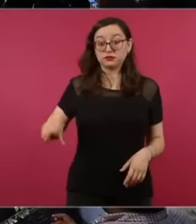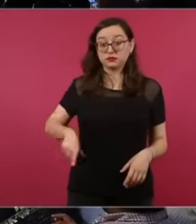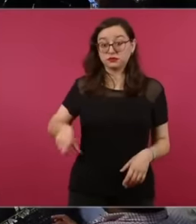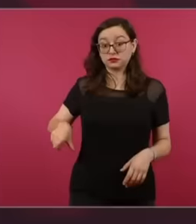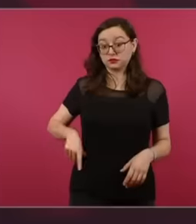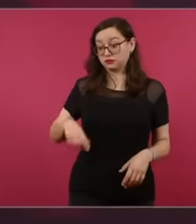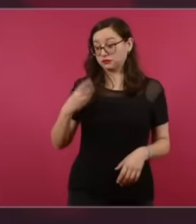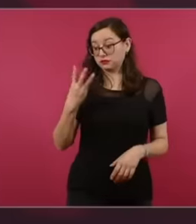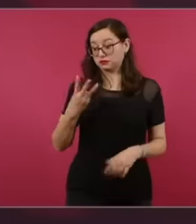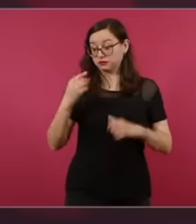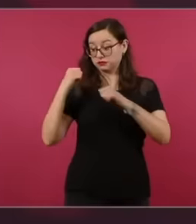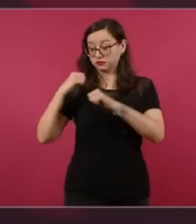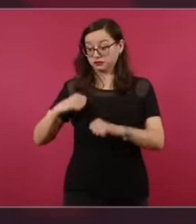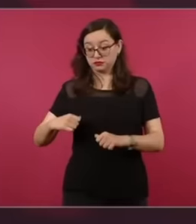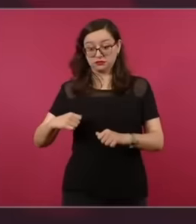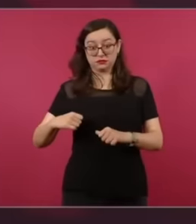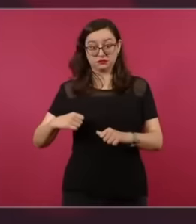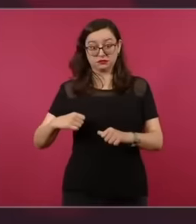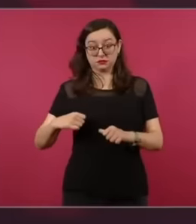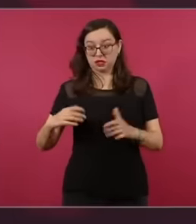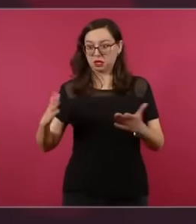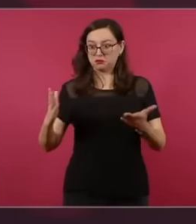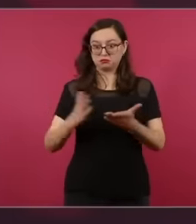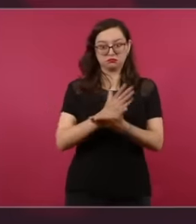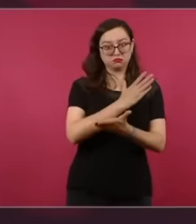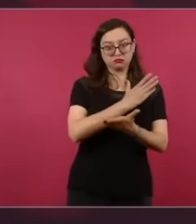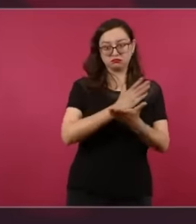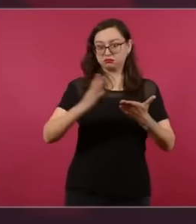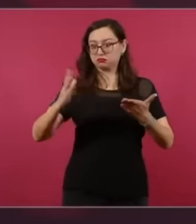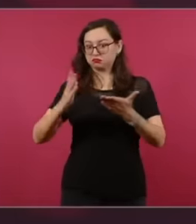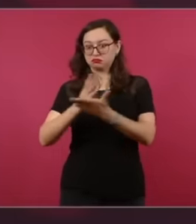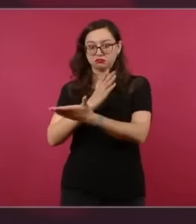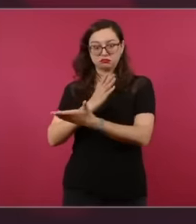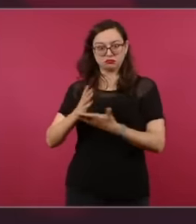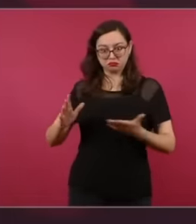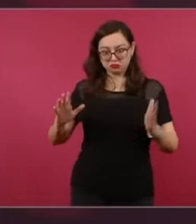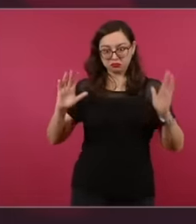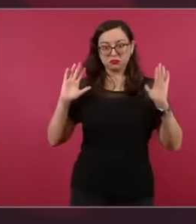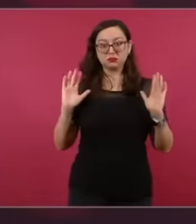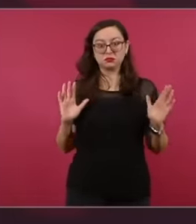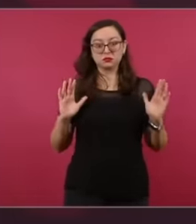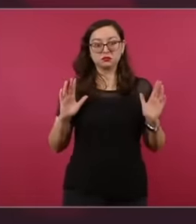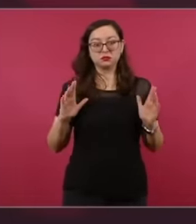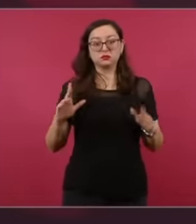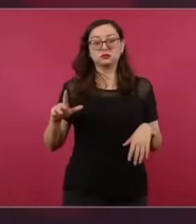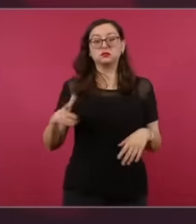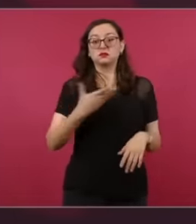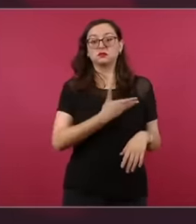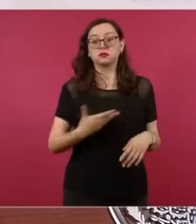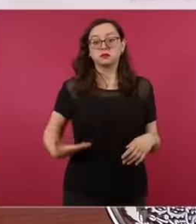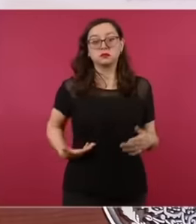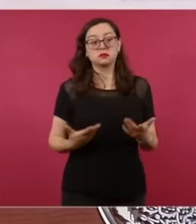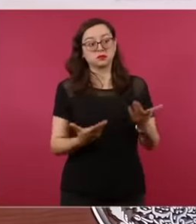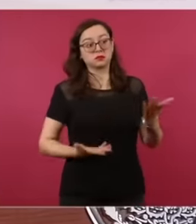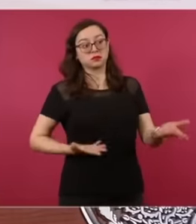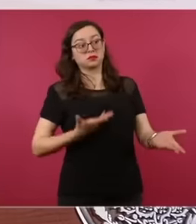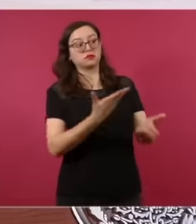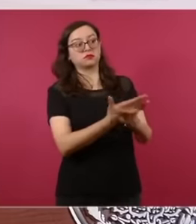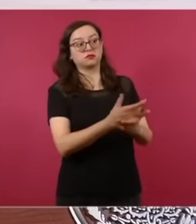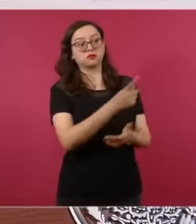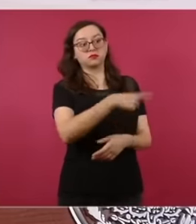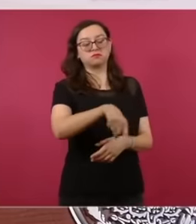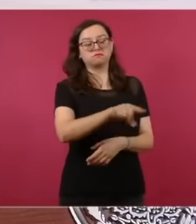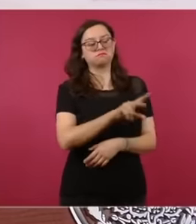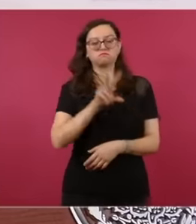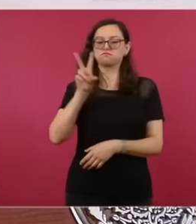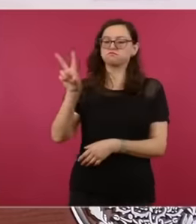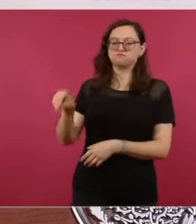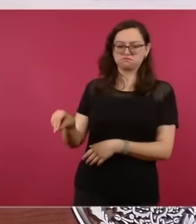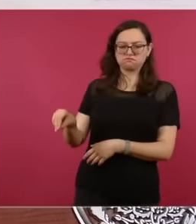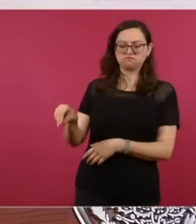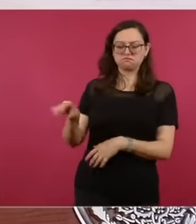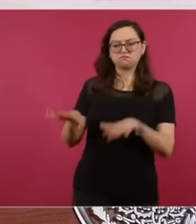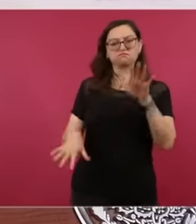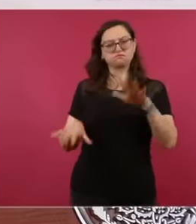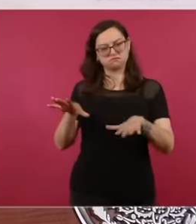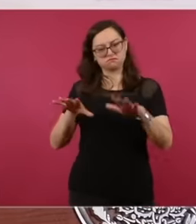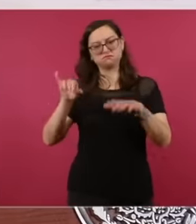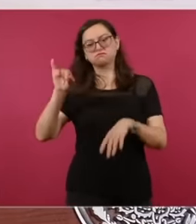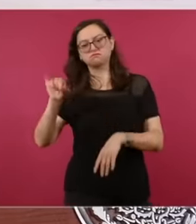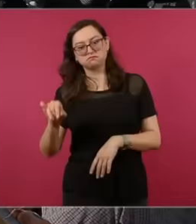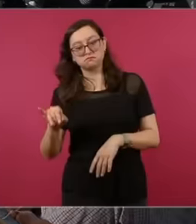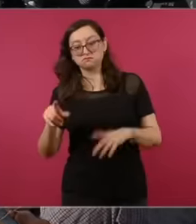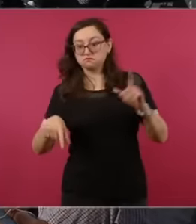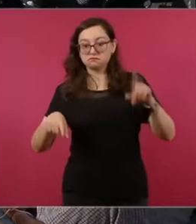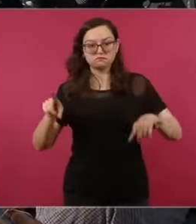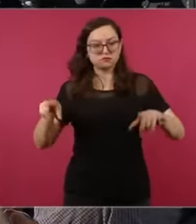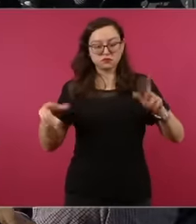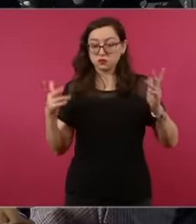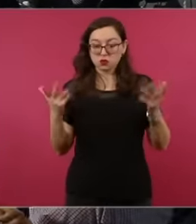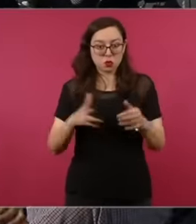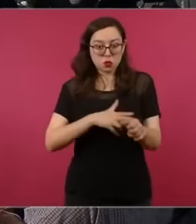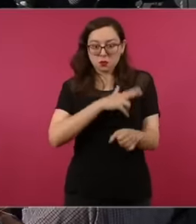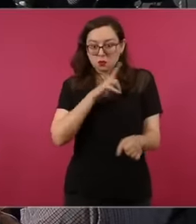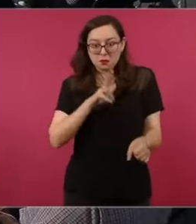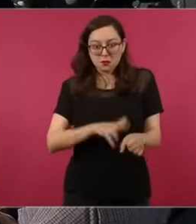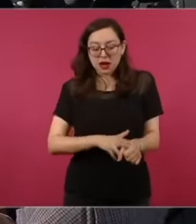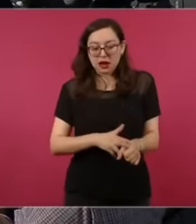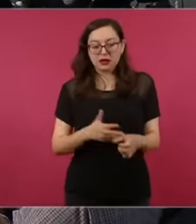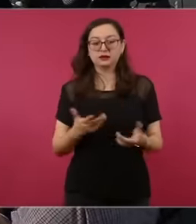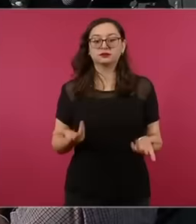the initiatives of the executive were not all approved but we are talking about lawyers